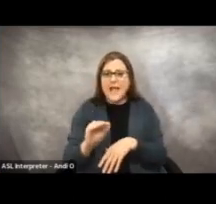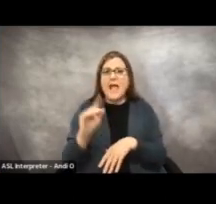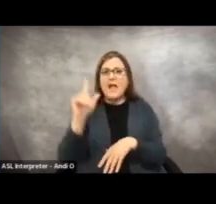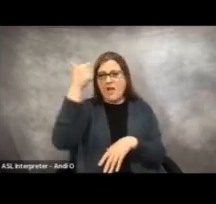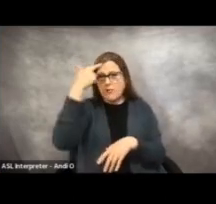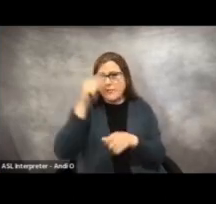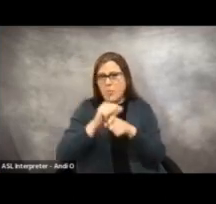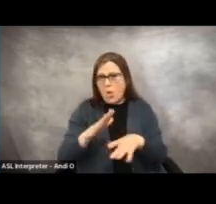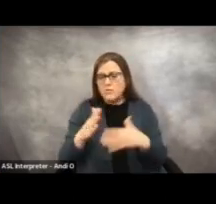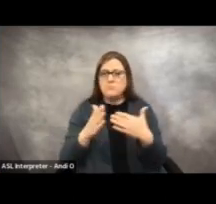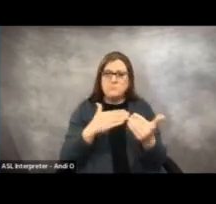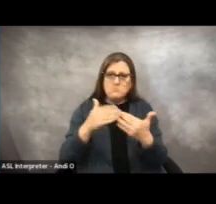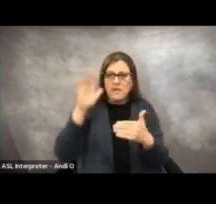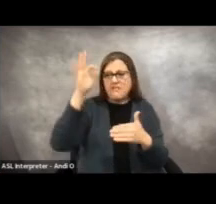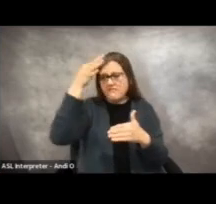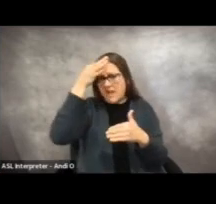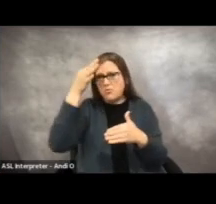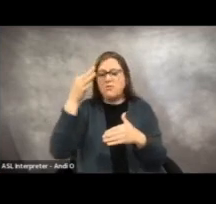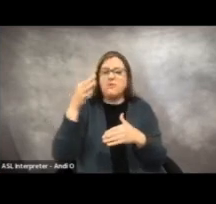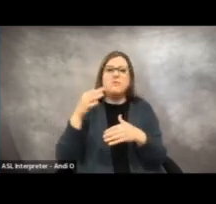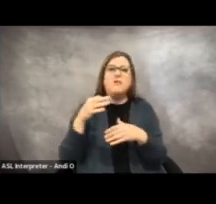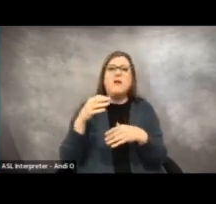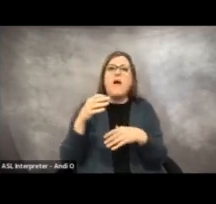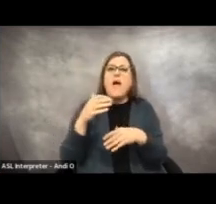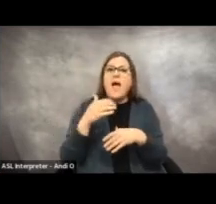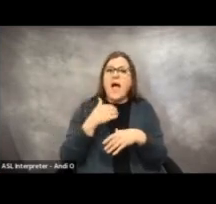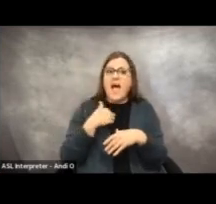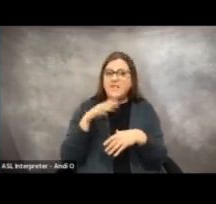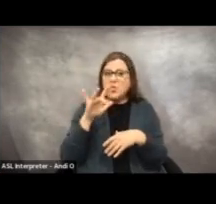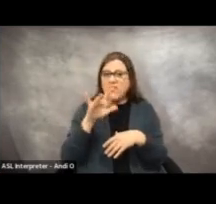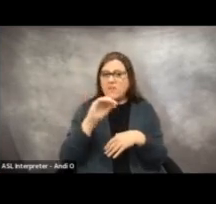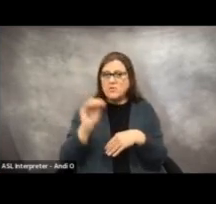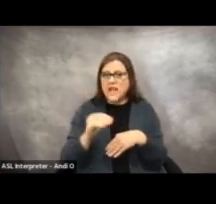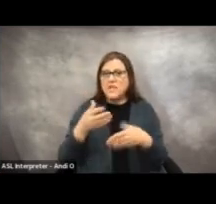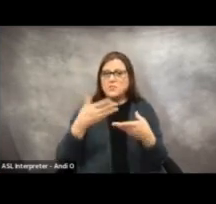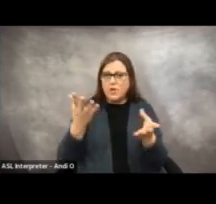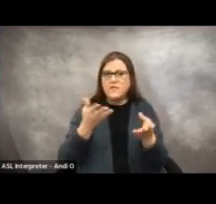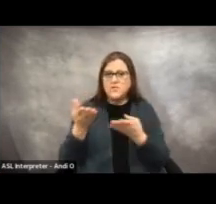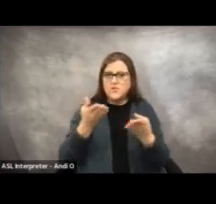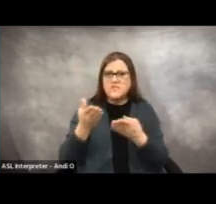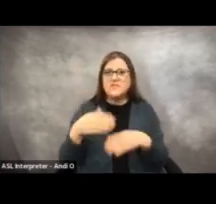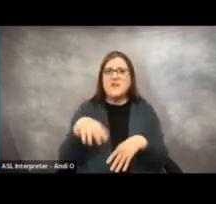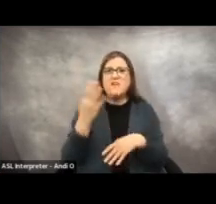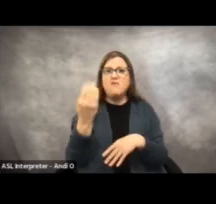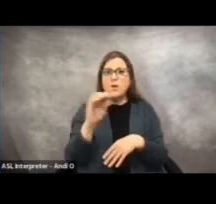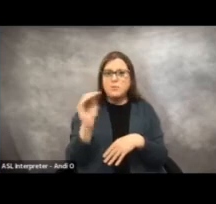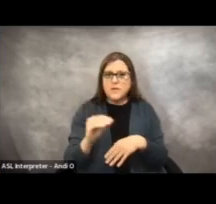the federal tribal 25 service provider, we have 14% people with a traumatic brain injury or other disability and we also